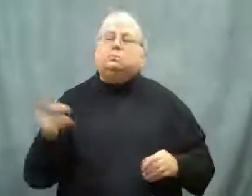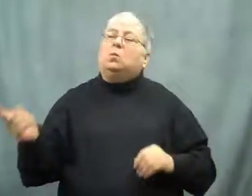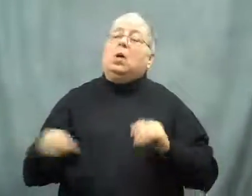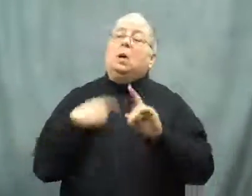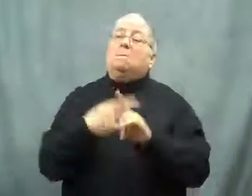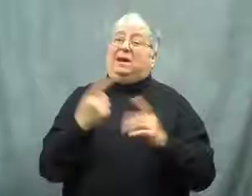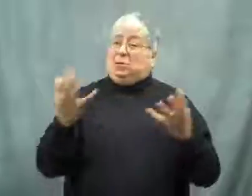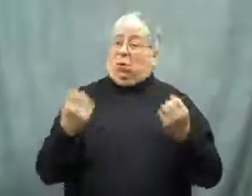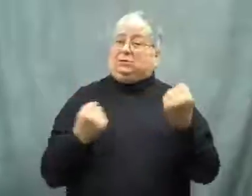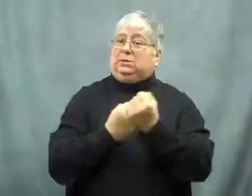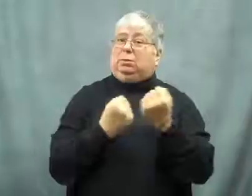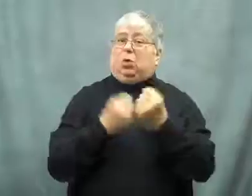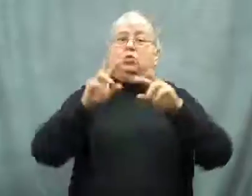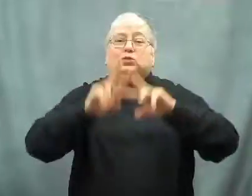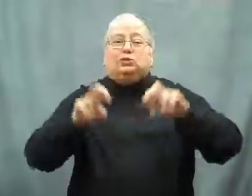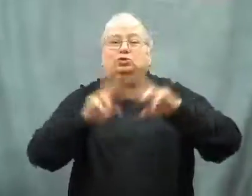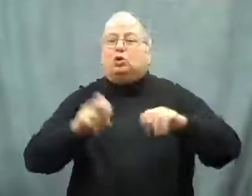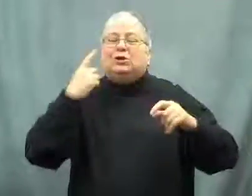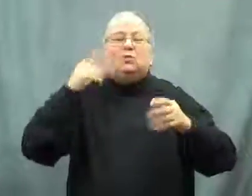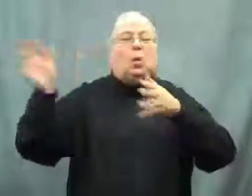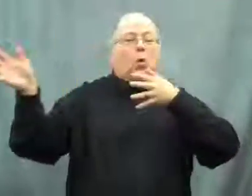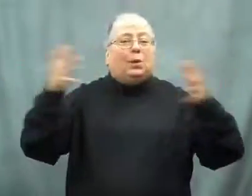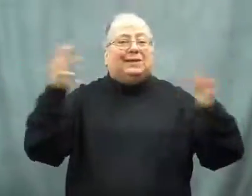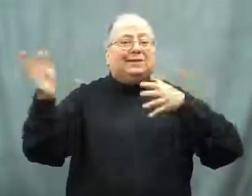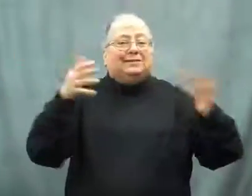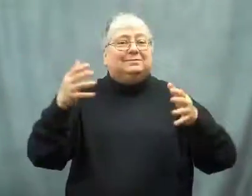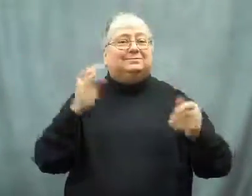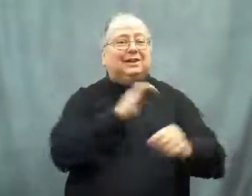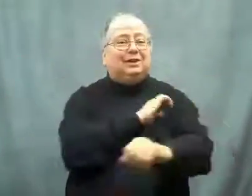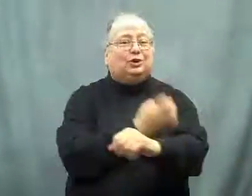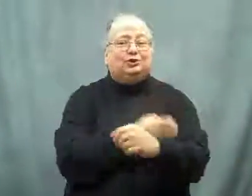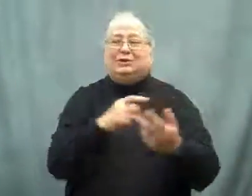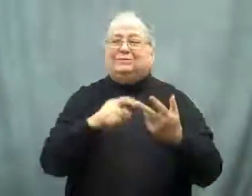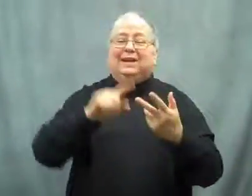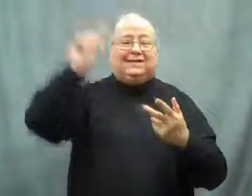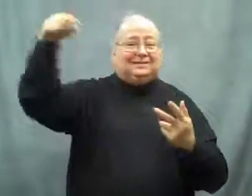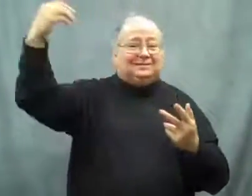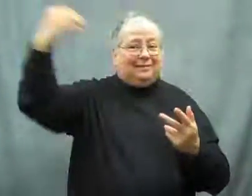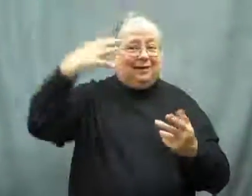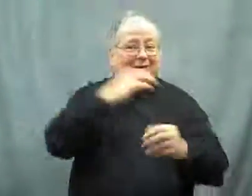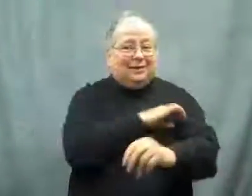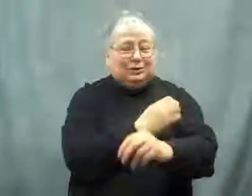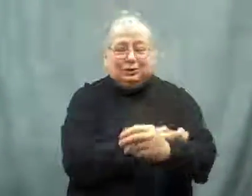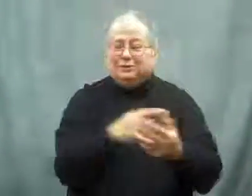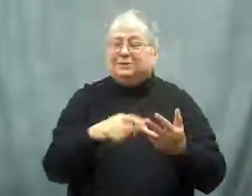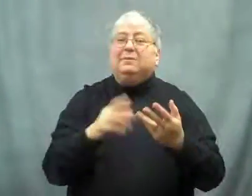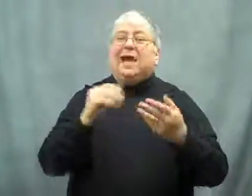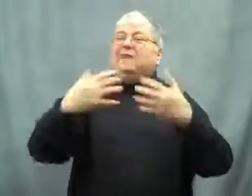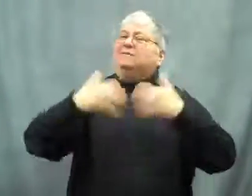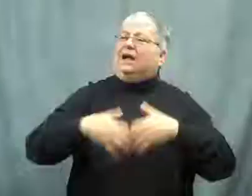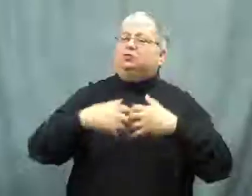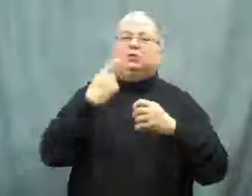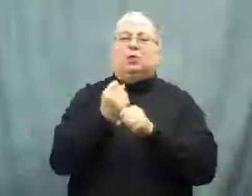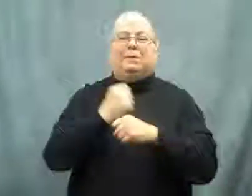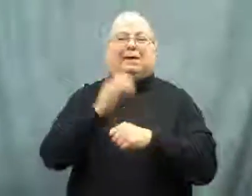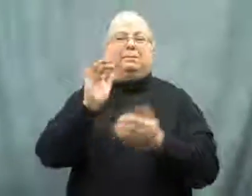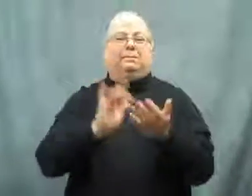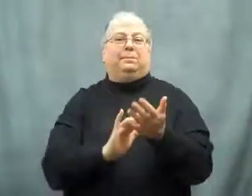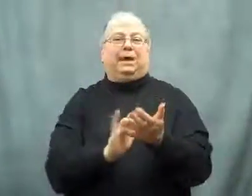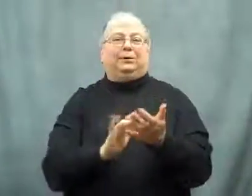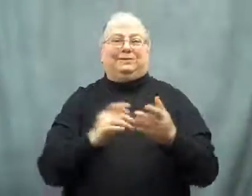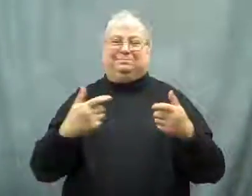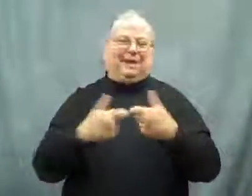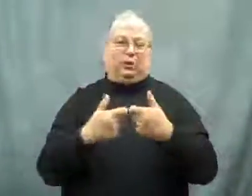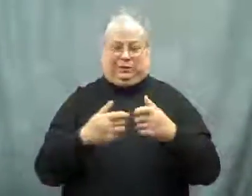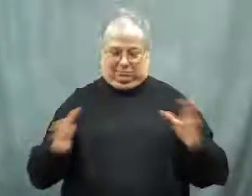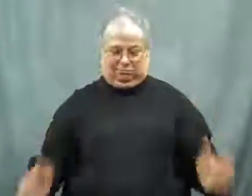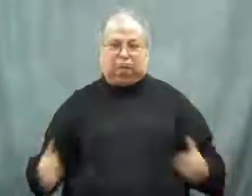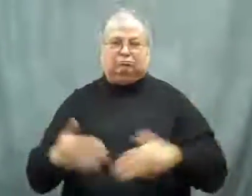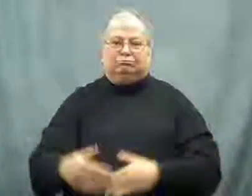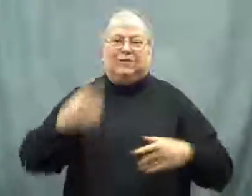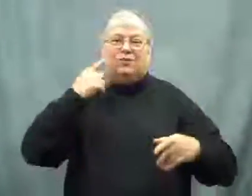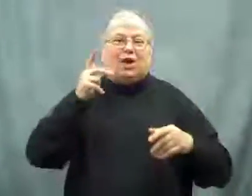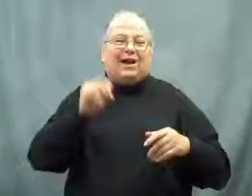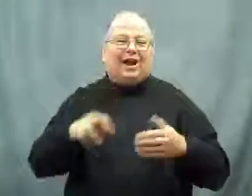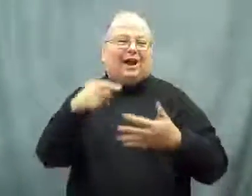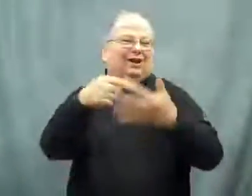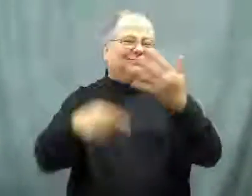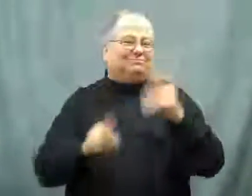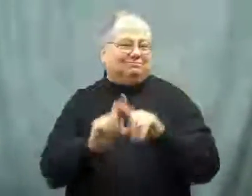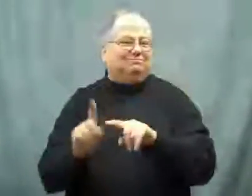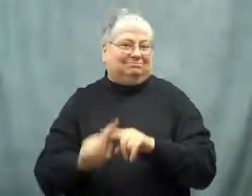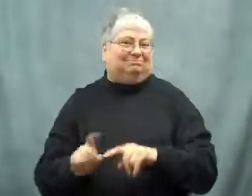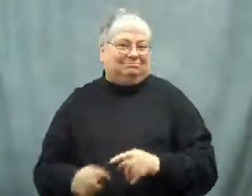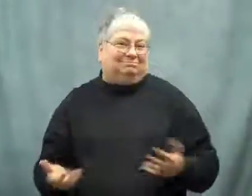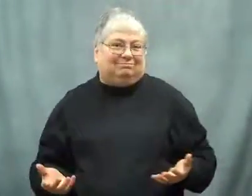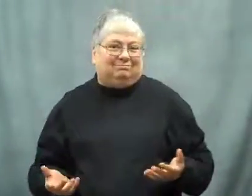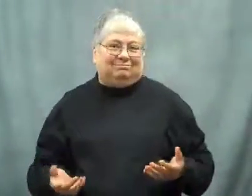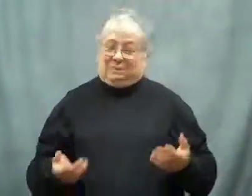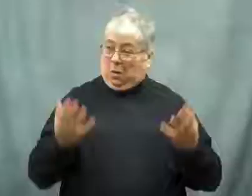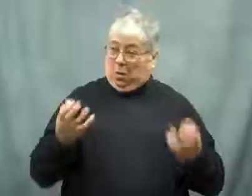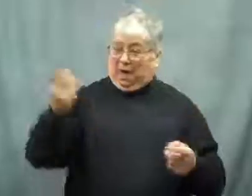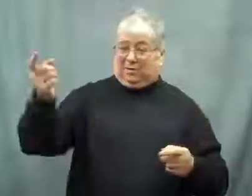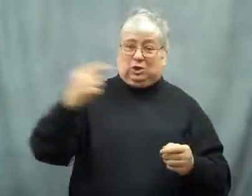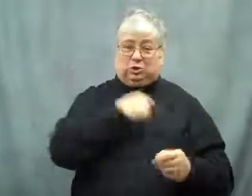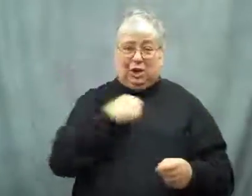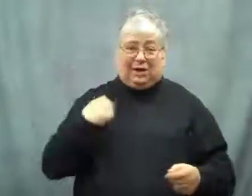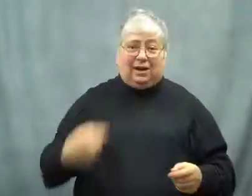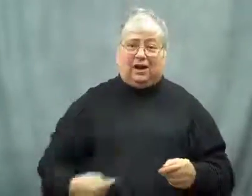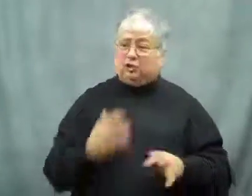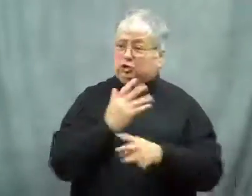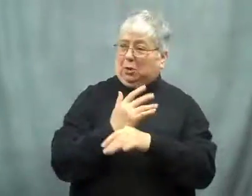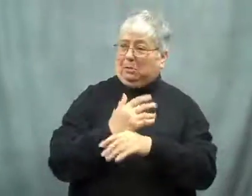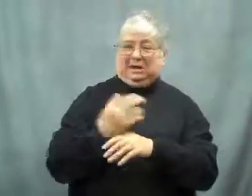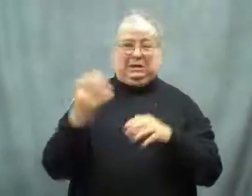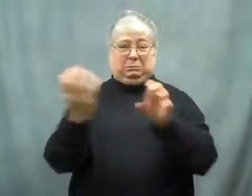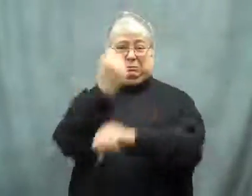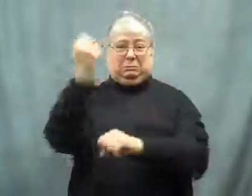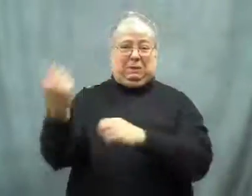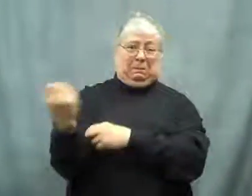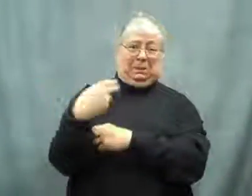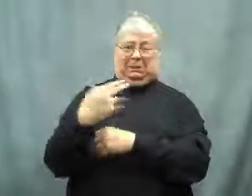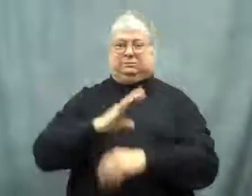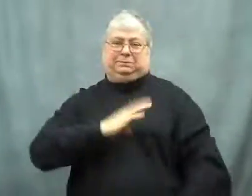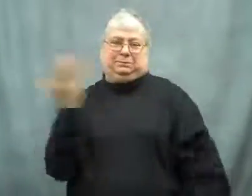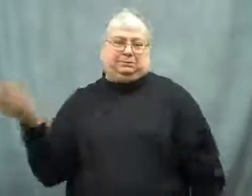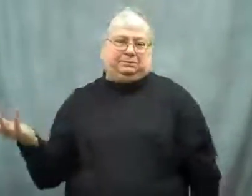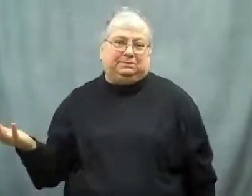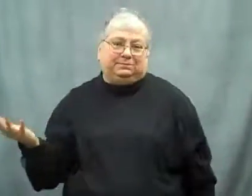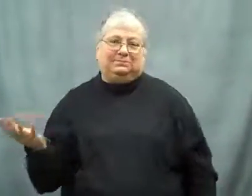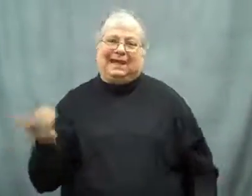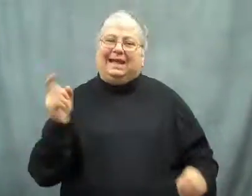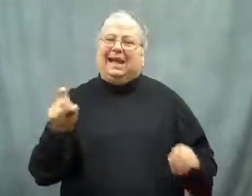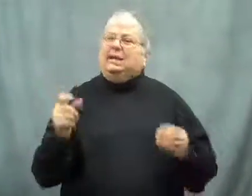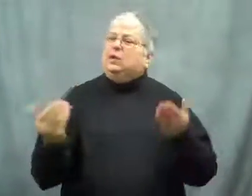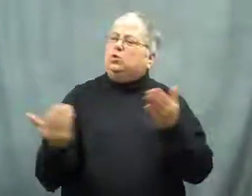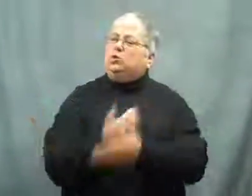He wants to support research for wind and solar energy and battery plants.